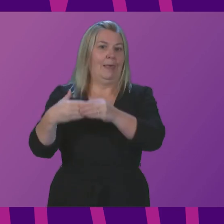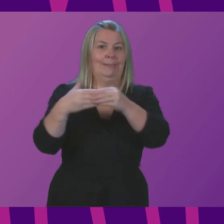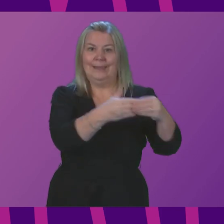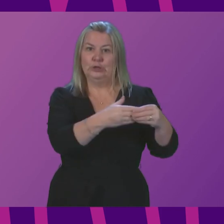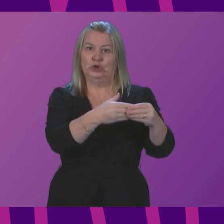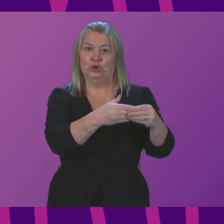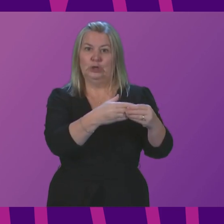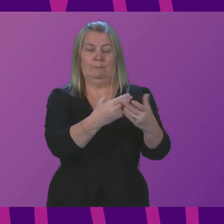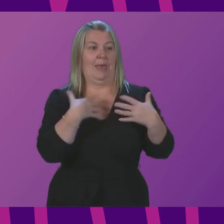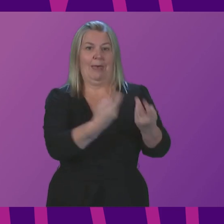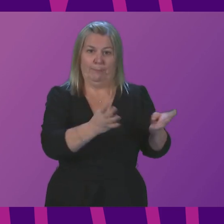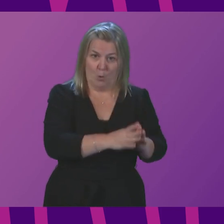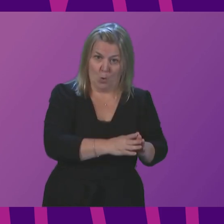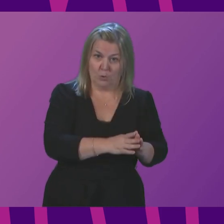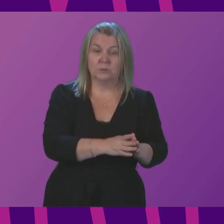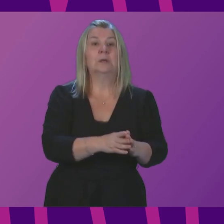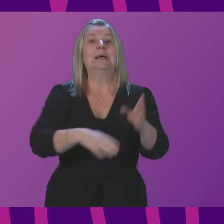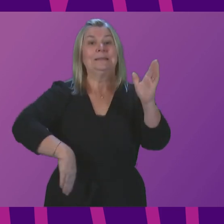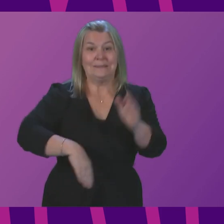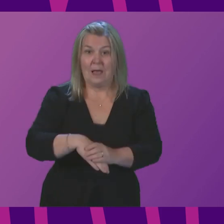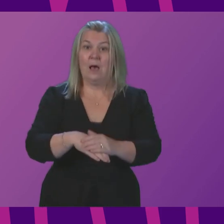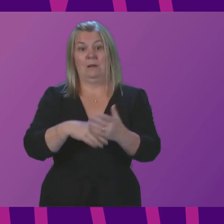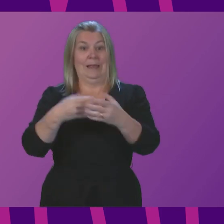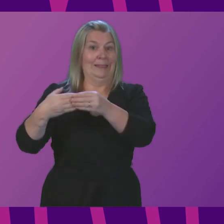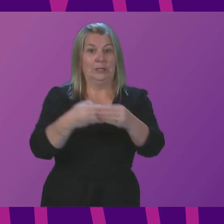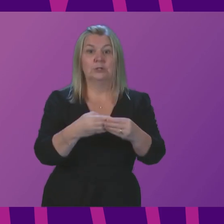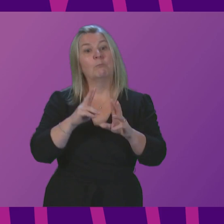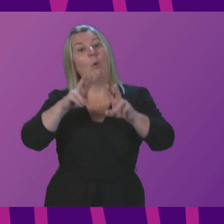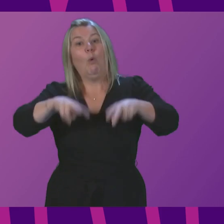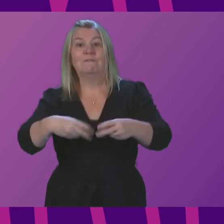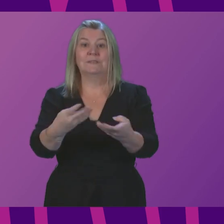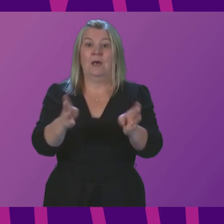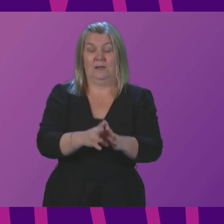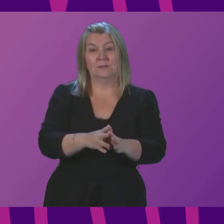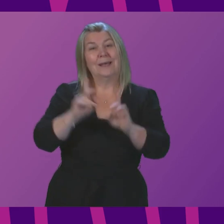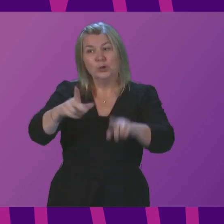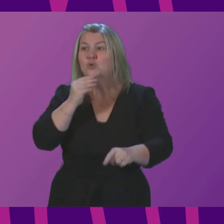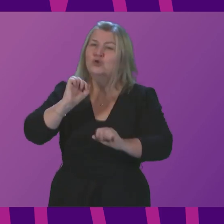board today, and use her emergency powers to take control of that hospital. How many